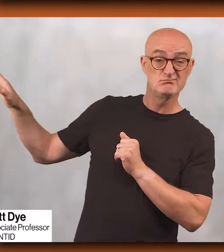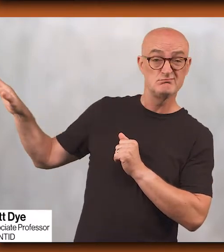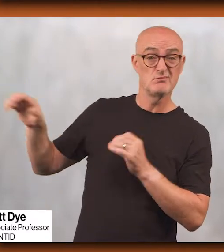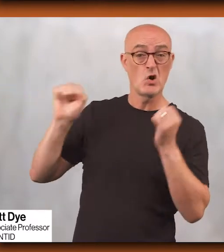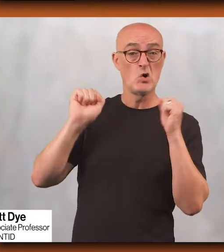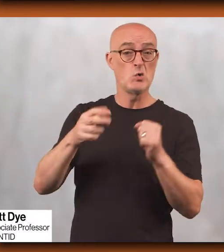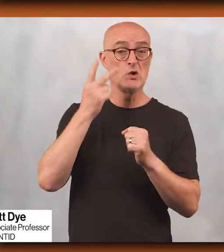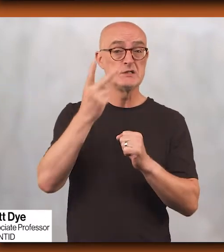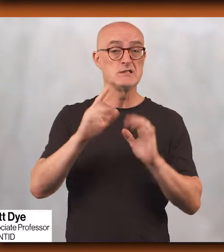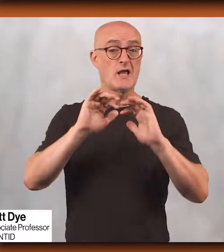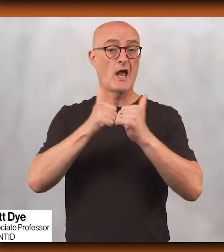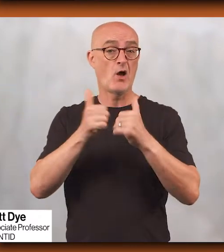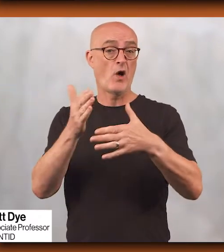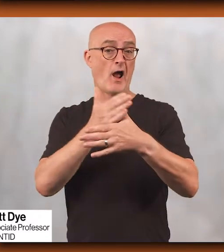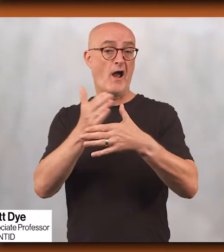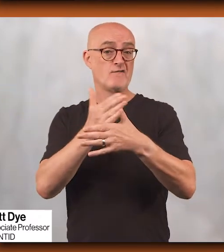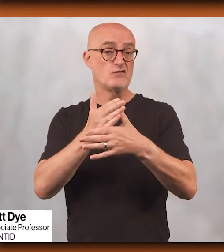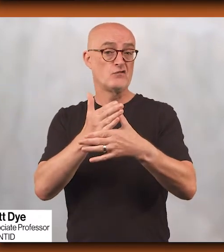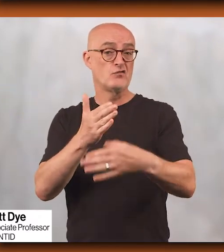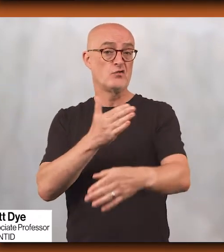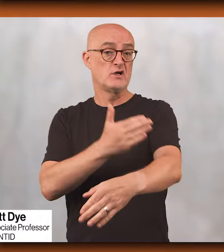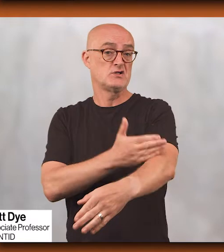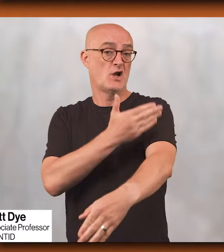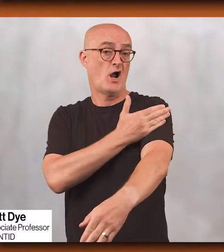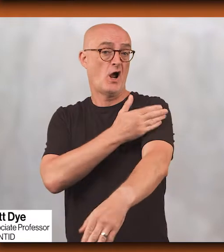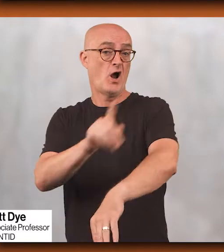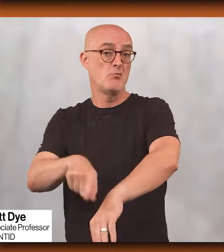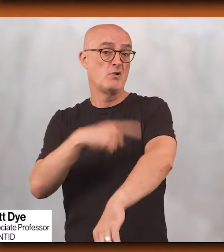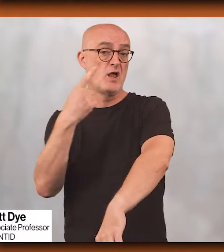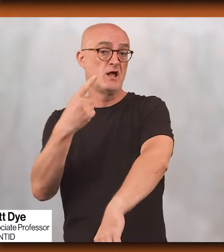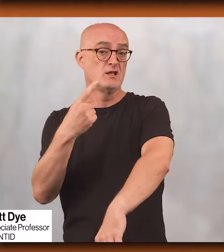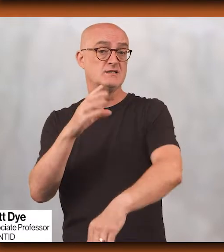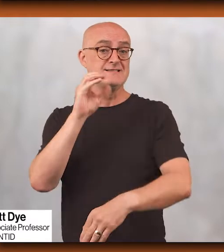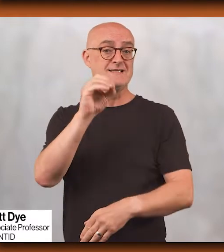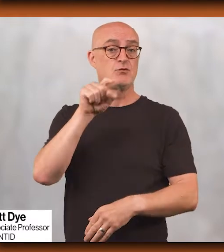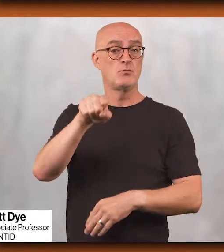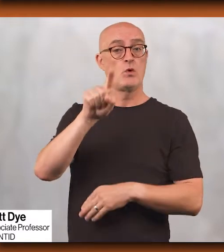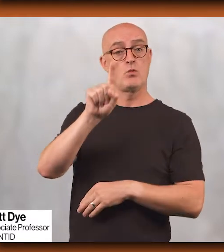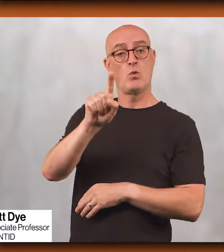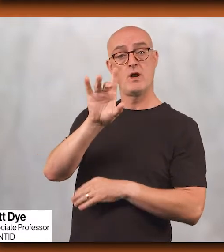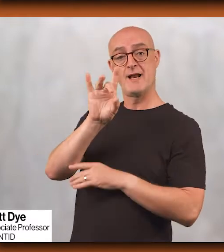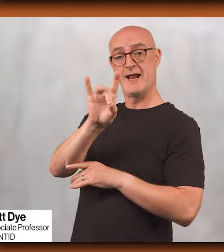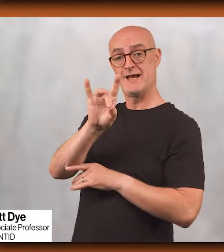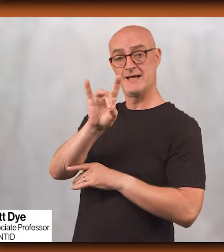whereas in a different video clip with the same subject where she's seated a little further away,